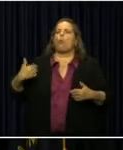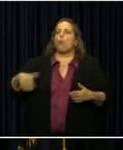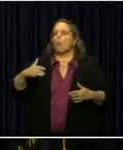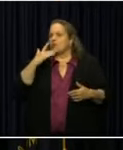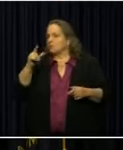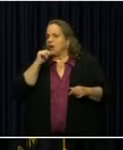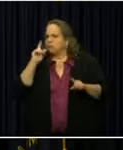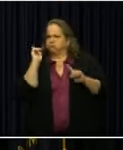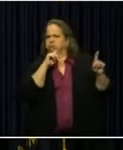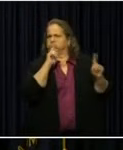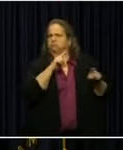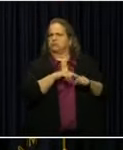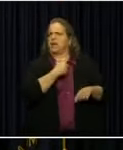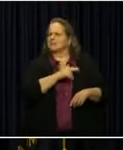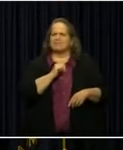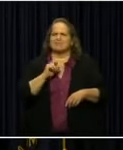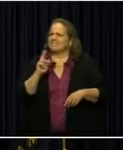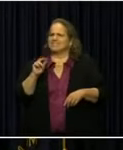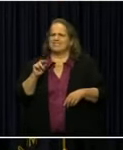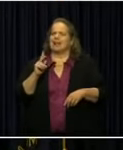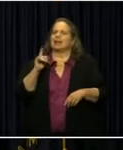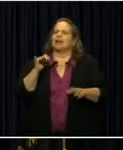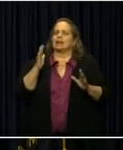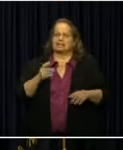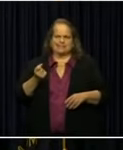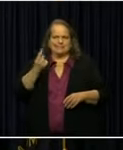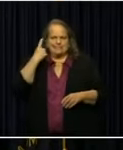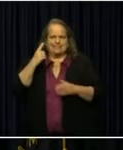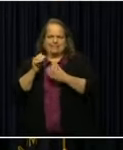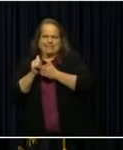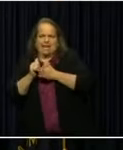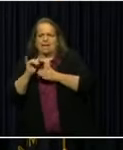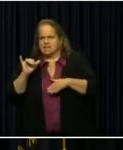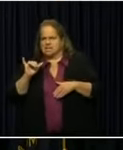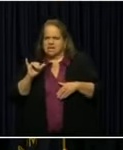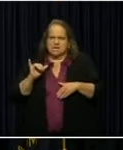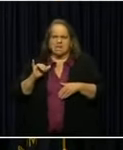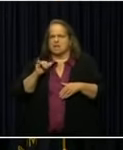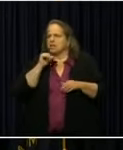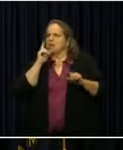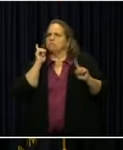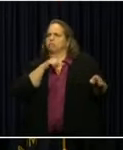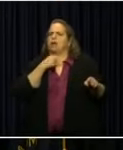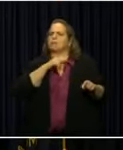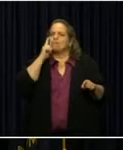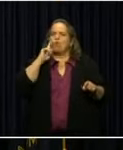OUR FOLKS HERE IN GOVERNMENT ARE DOING THE VERY, VERY BEST THAT THEY CAN. THEY'RE WORKING AS HARD AS THEY